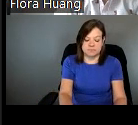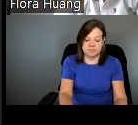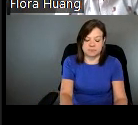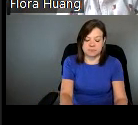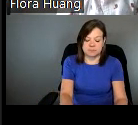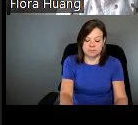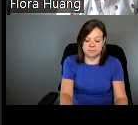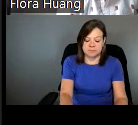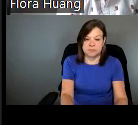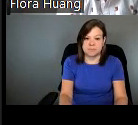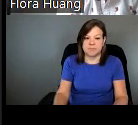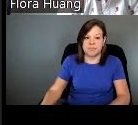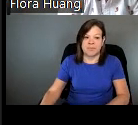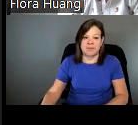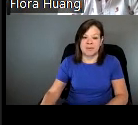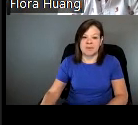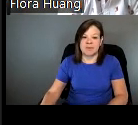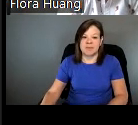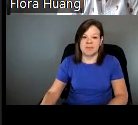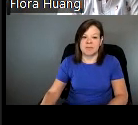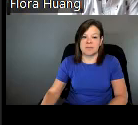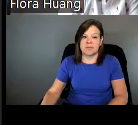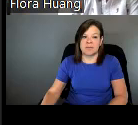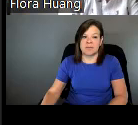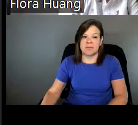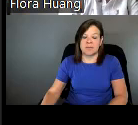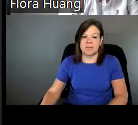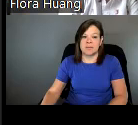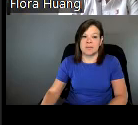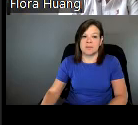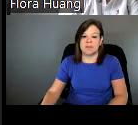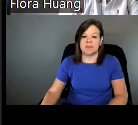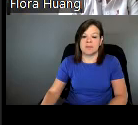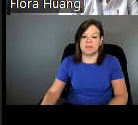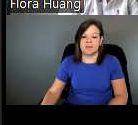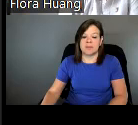This is more of a broad question, going back to our earlier discussion about QR codes.